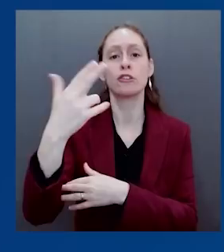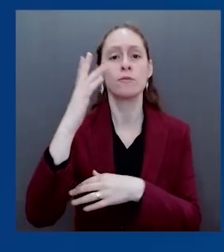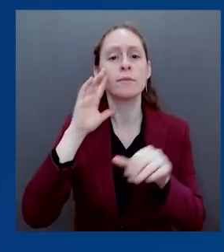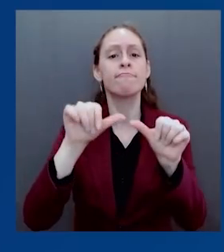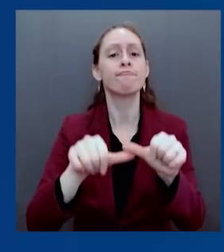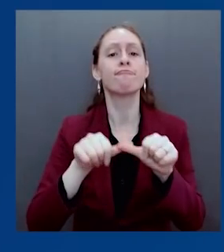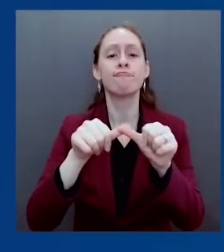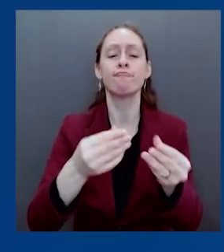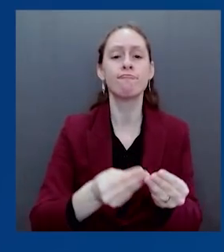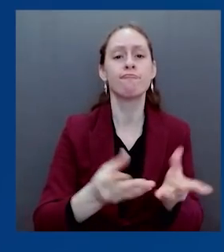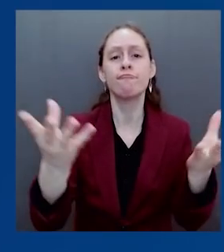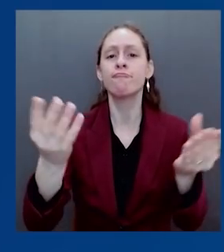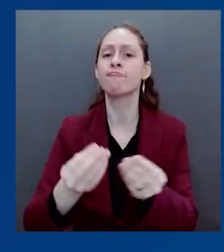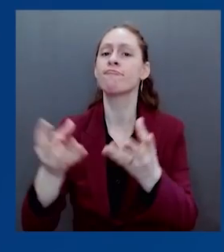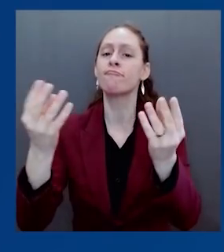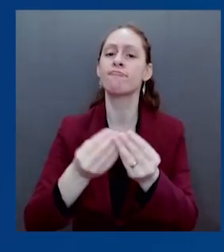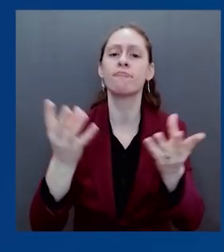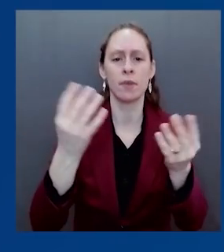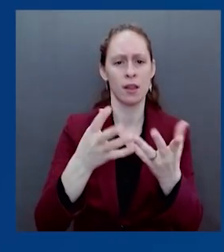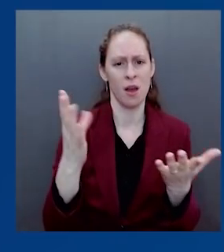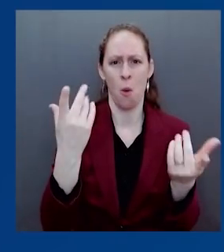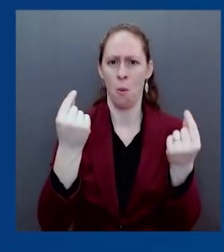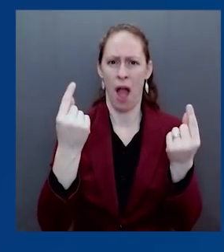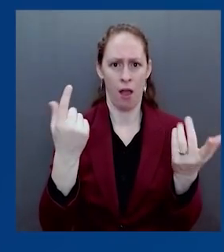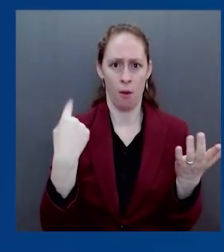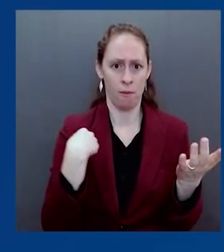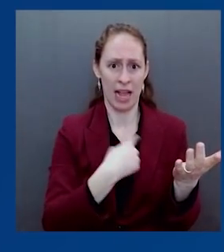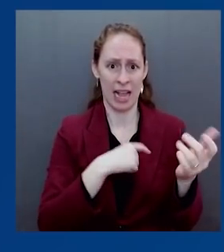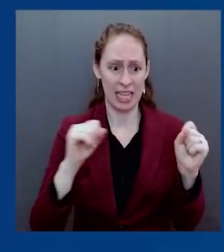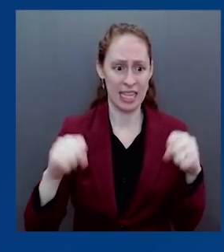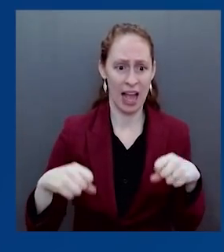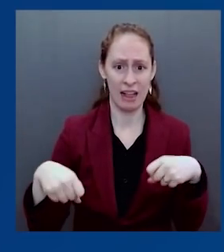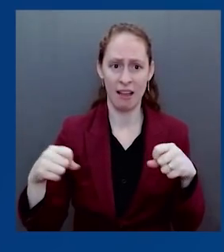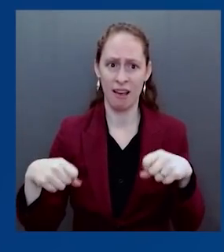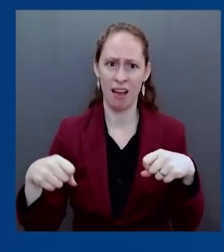to accelerate delivery of these GSK doses as quickly as possible.